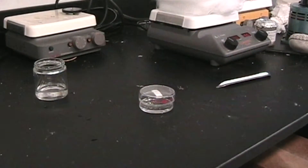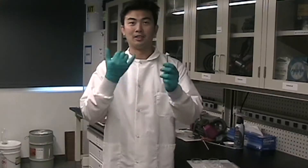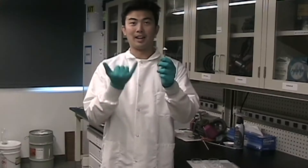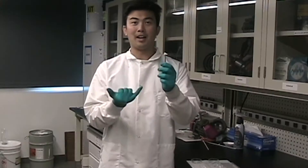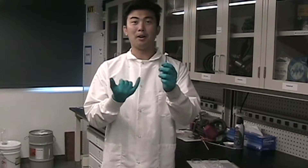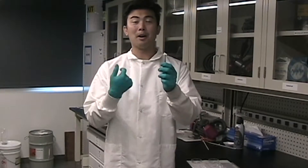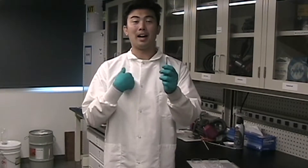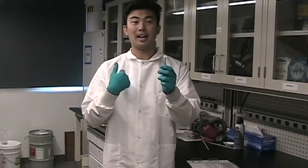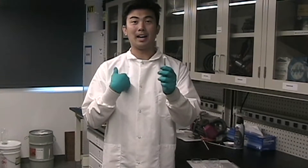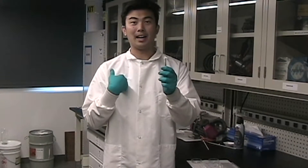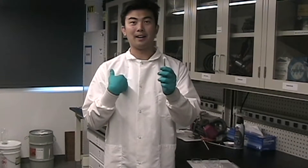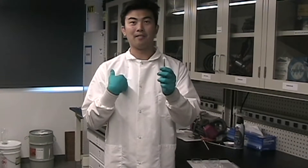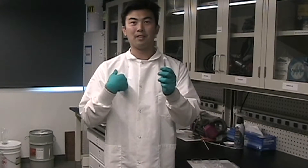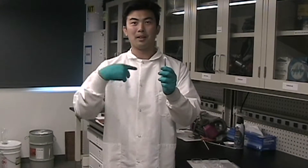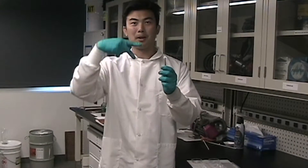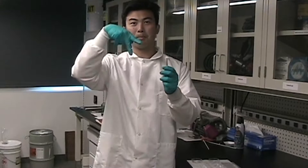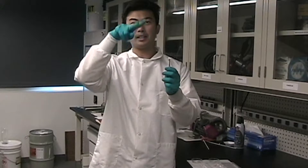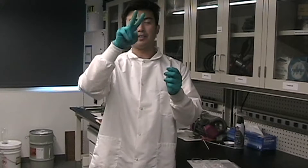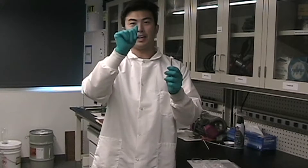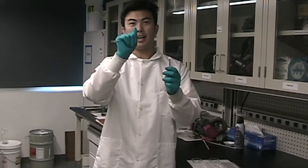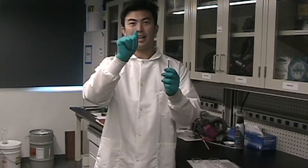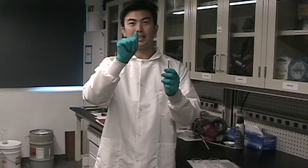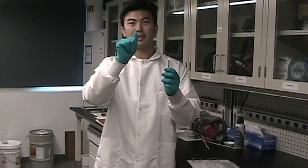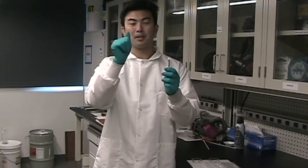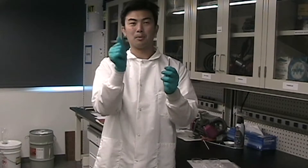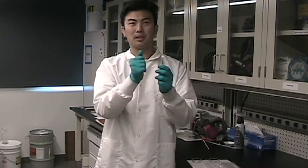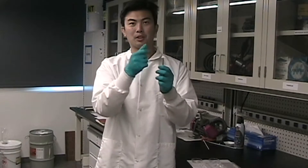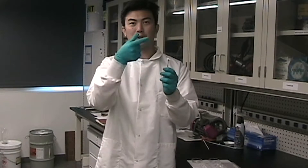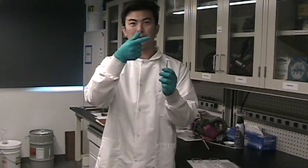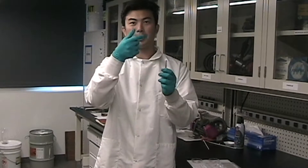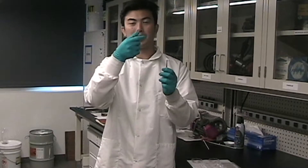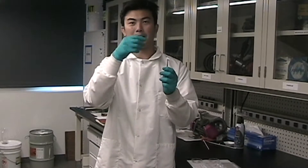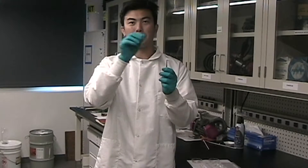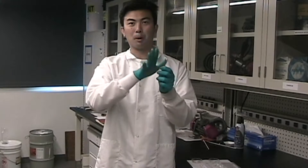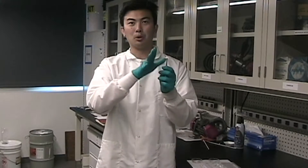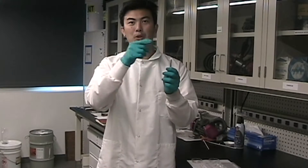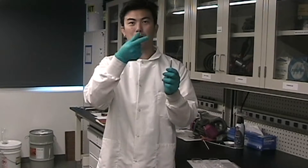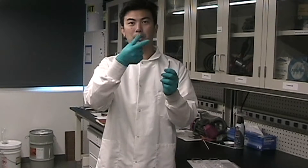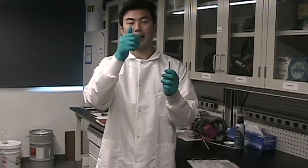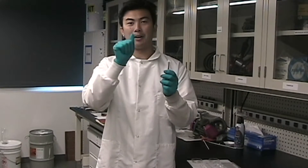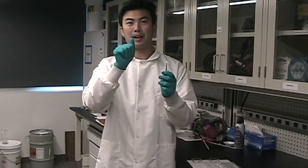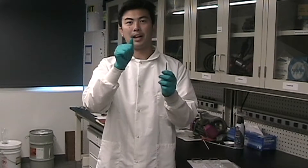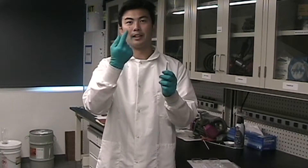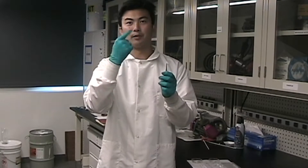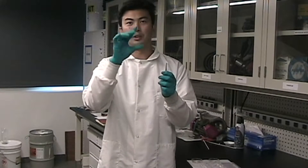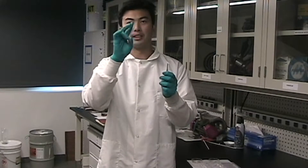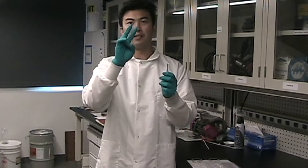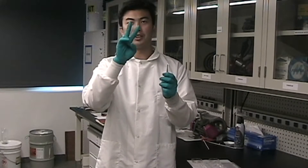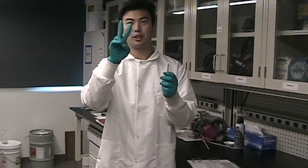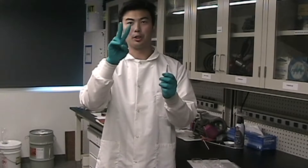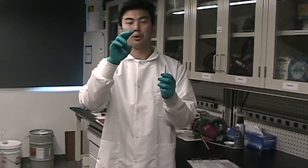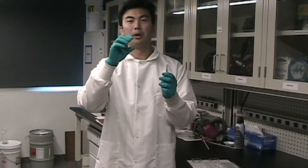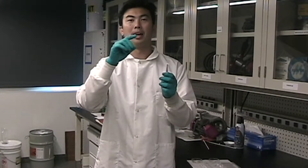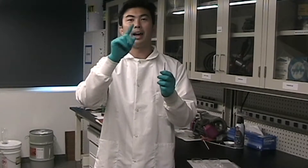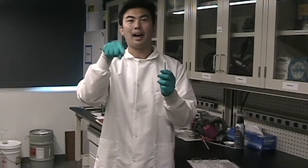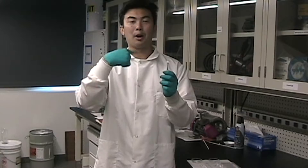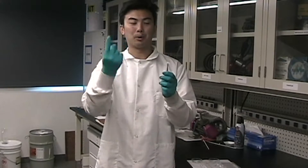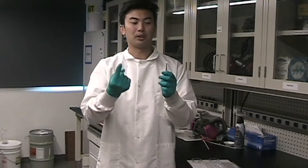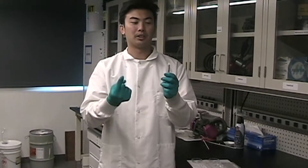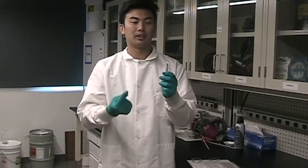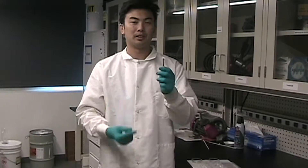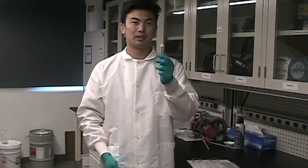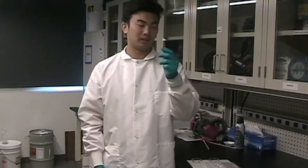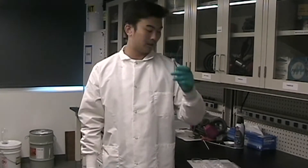Here's the PVA sample that has been exposed with glutaraldehyde for 72 hours.